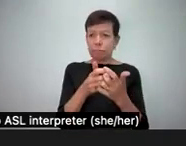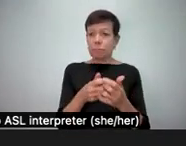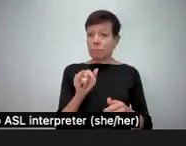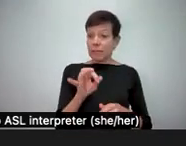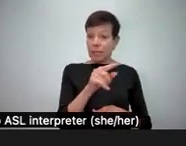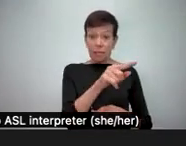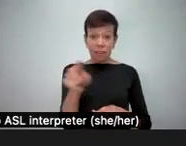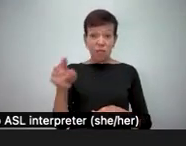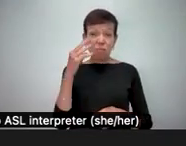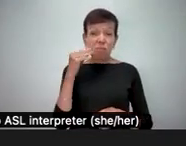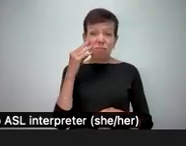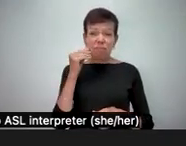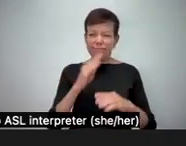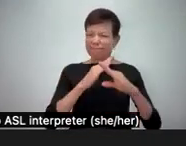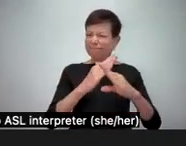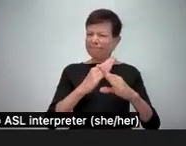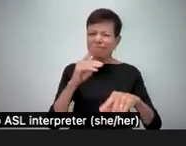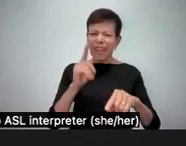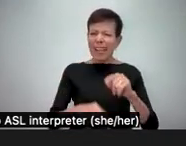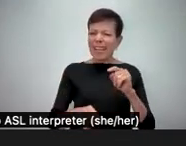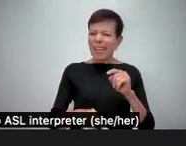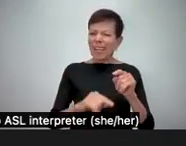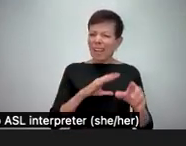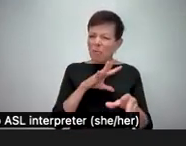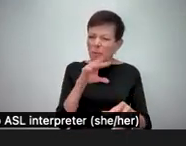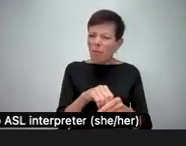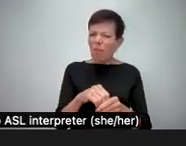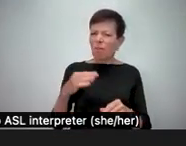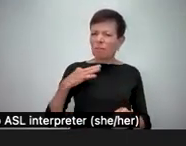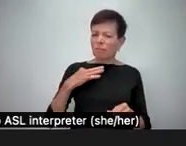that you need to be able to really participate in this program, we will help you through that,